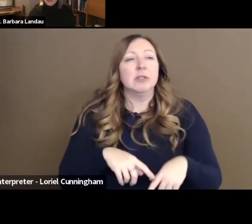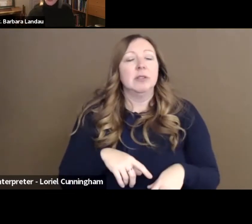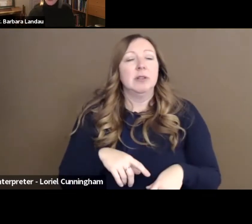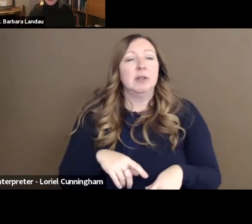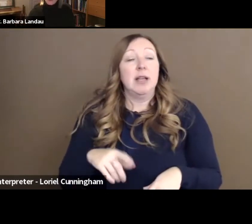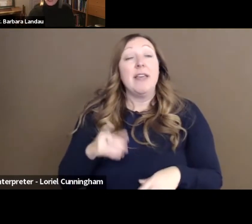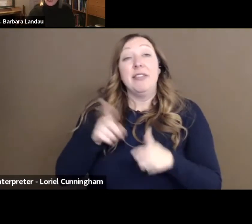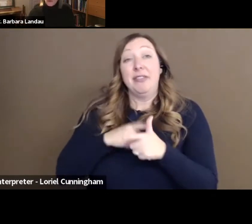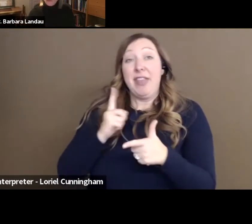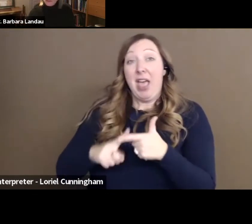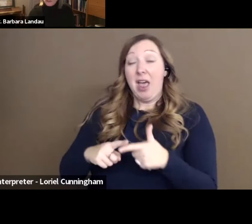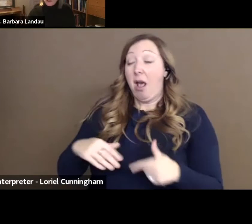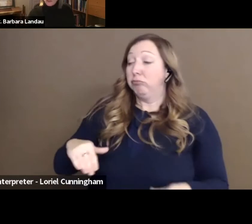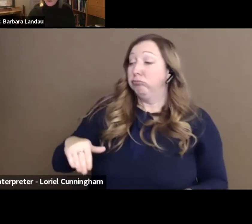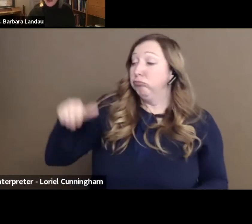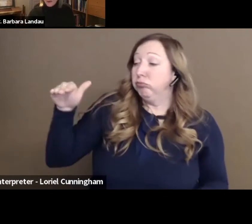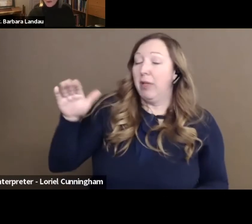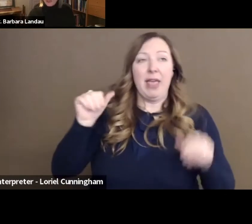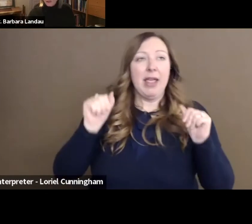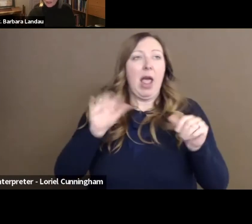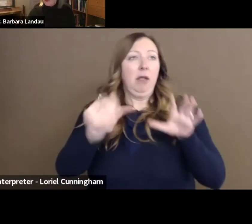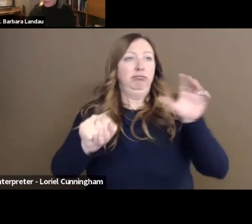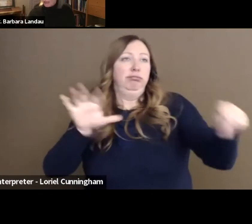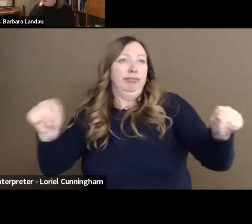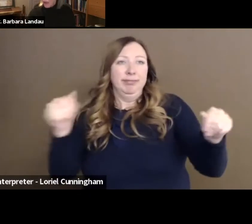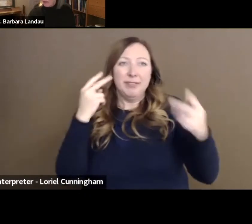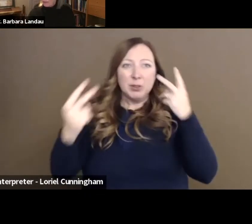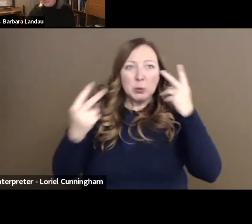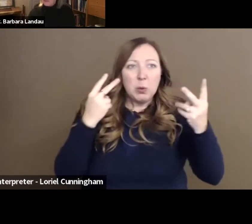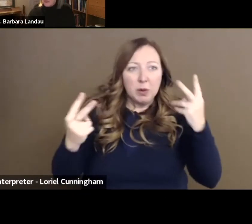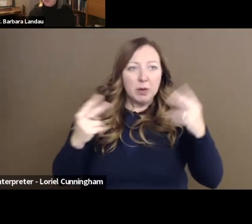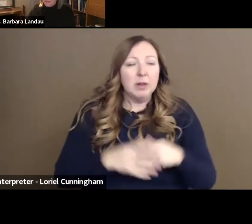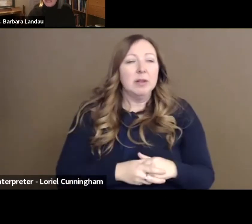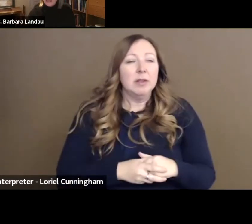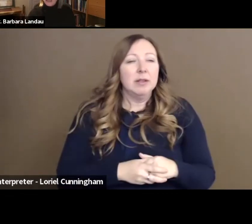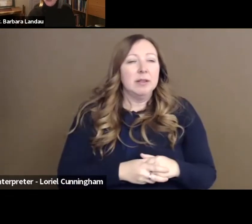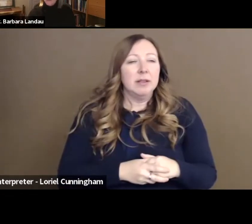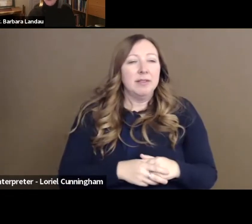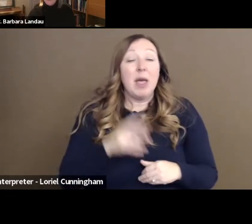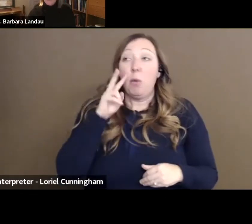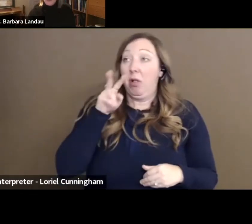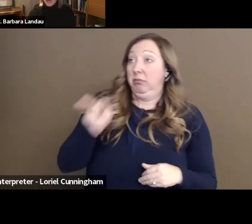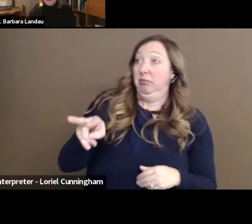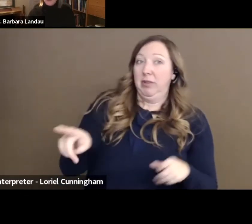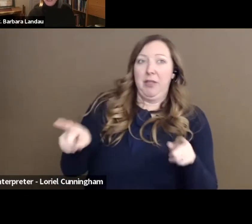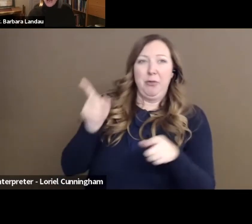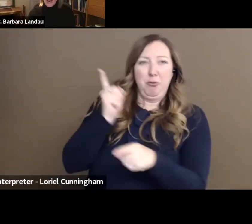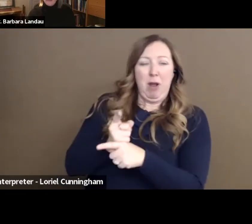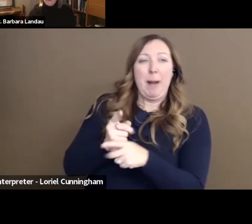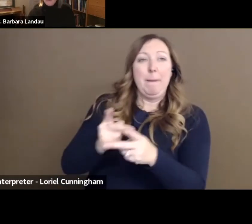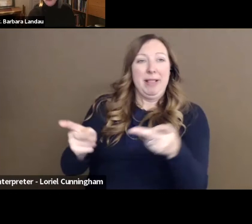geometric equivalent search but rather they'll look in the right spot because